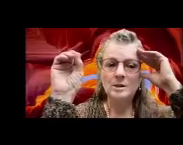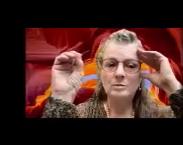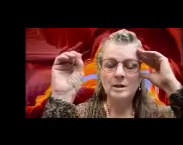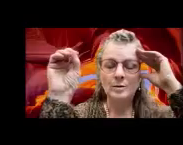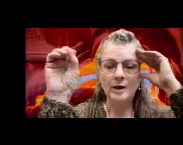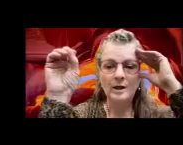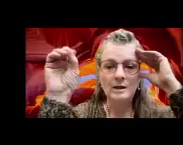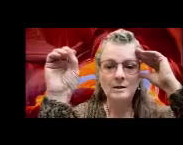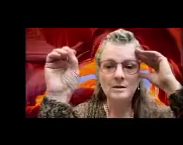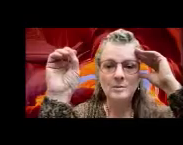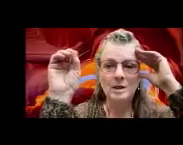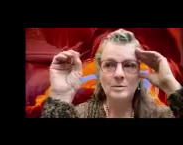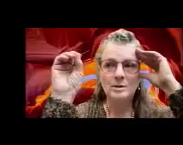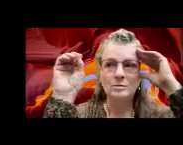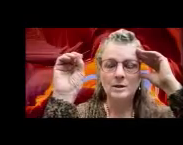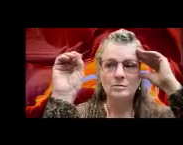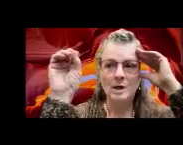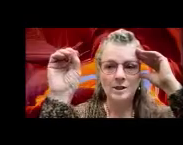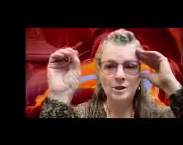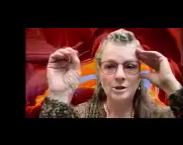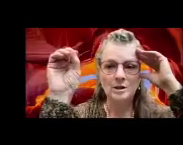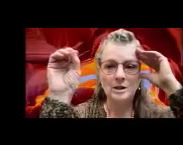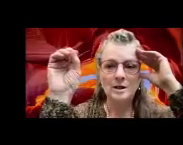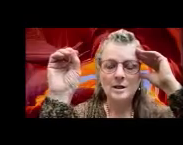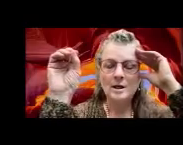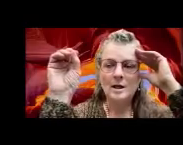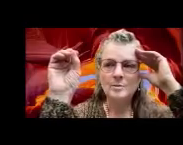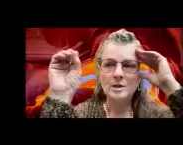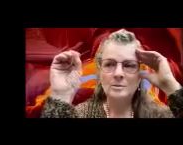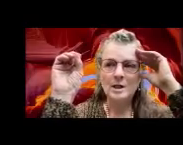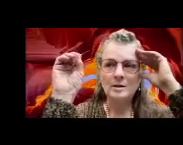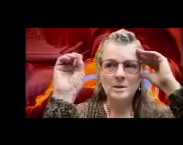it's really breathy, sometimes it's really rushed, sometimes